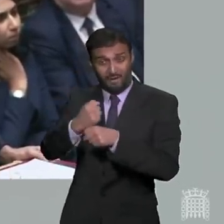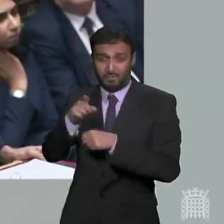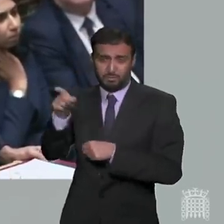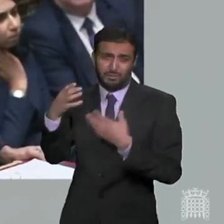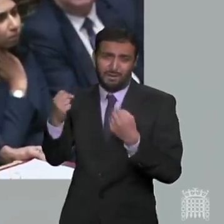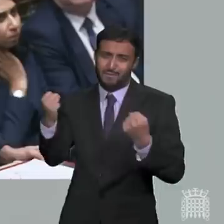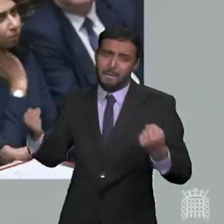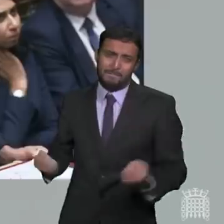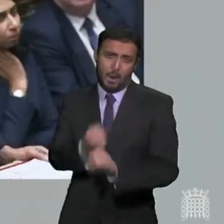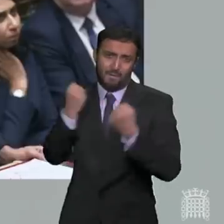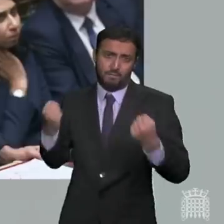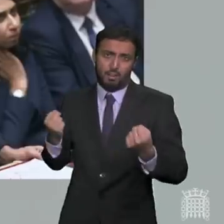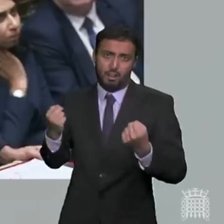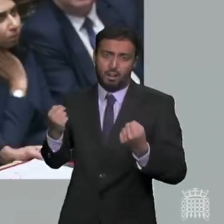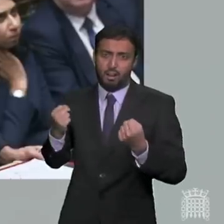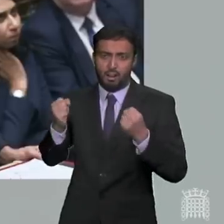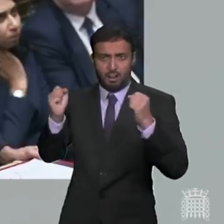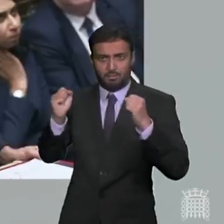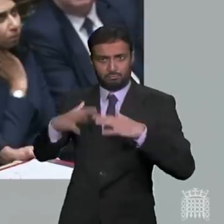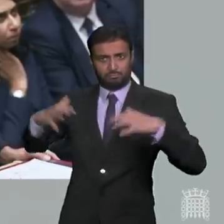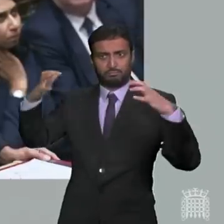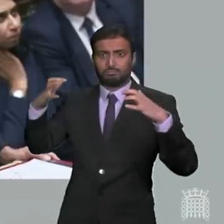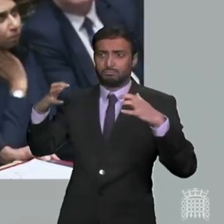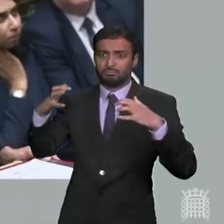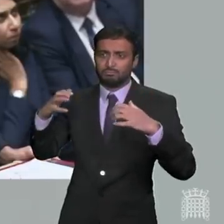anywhere in the world.